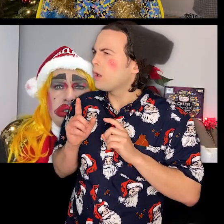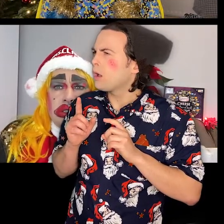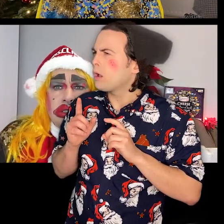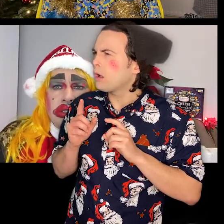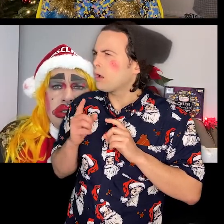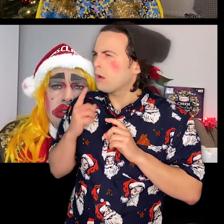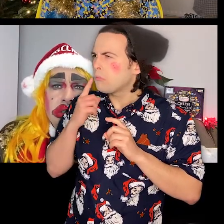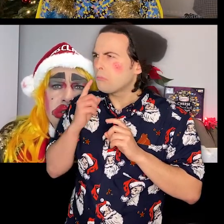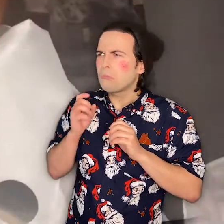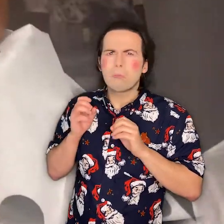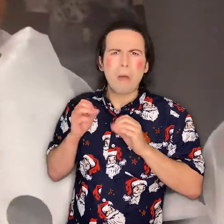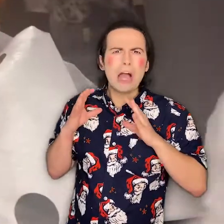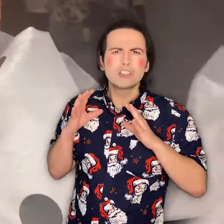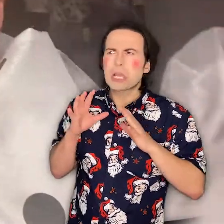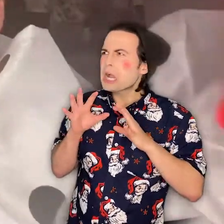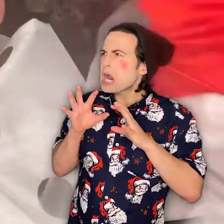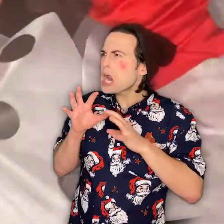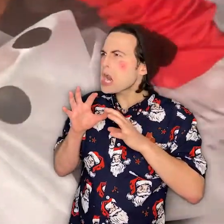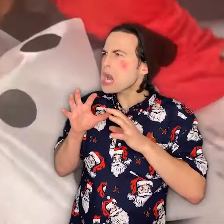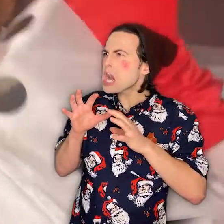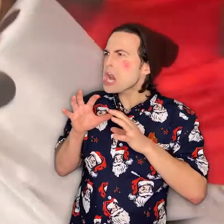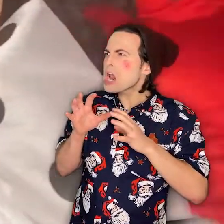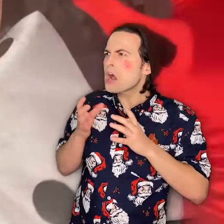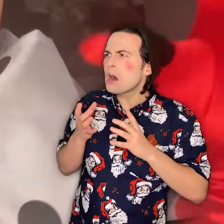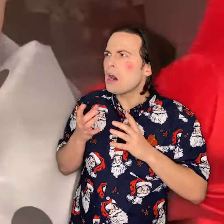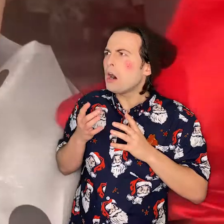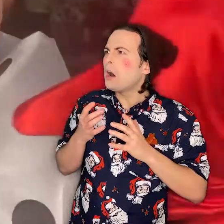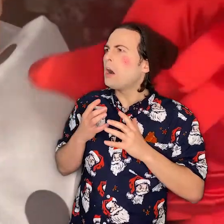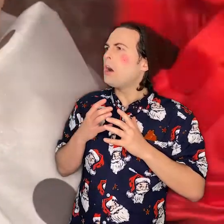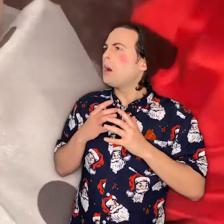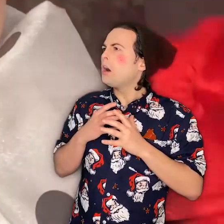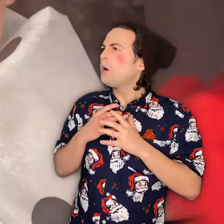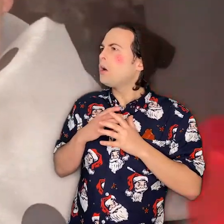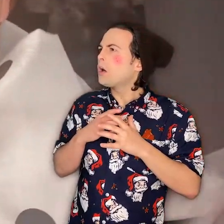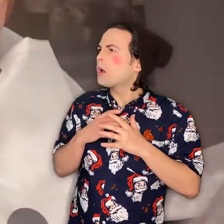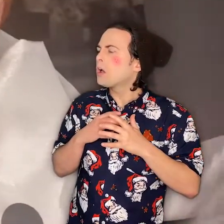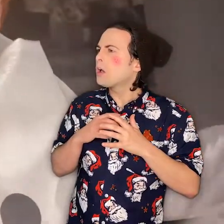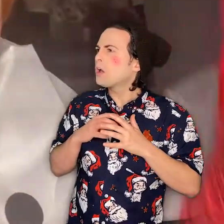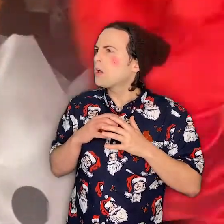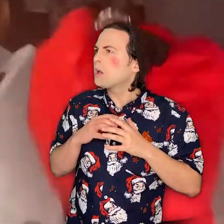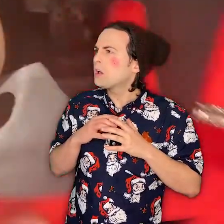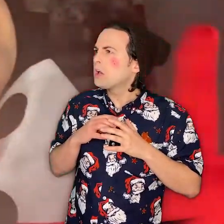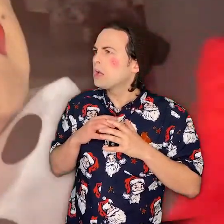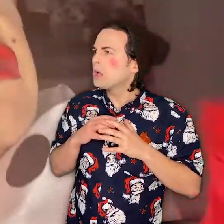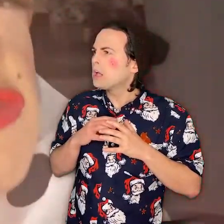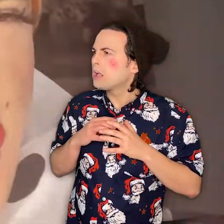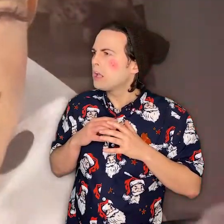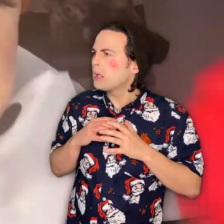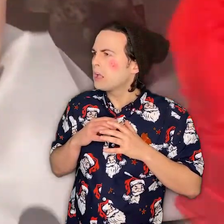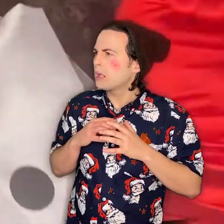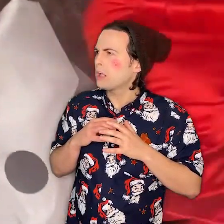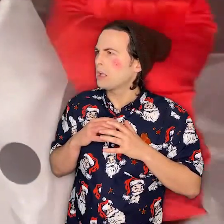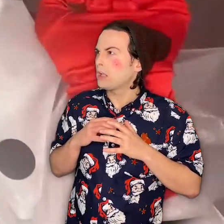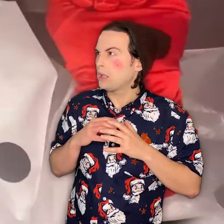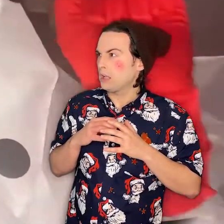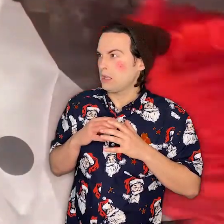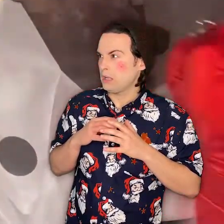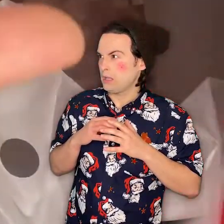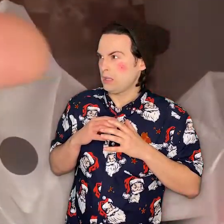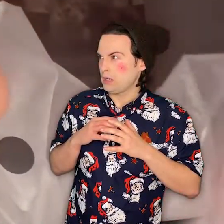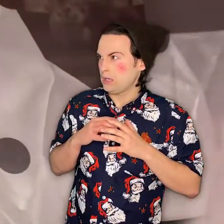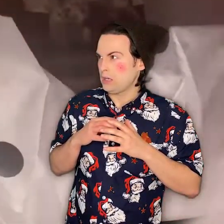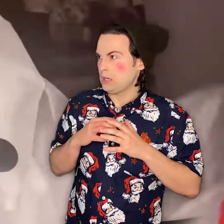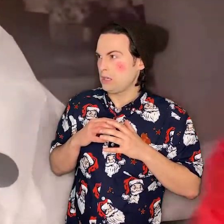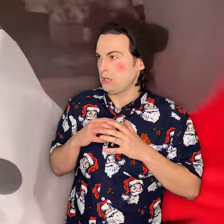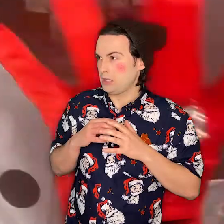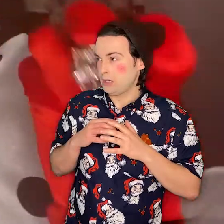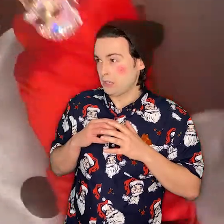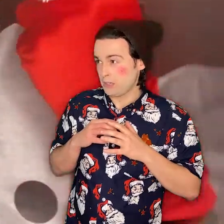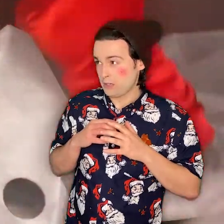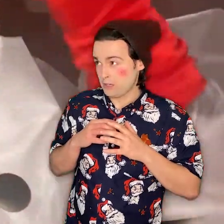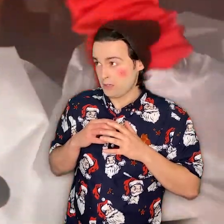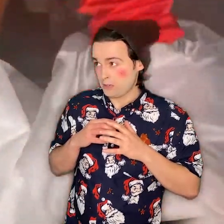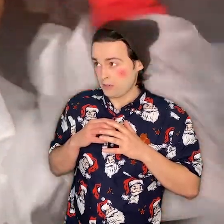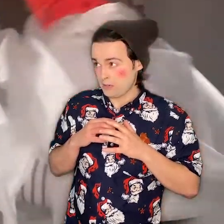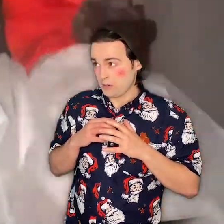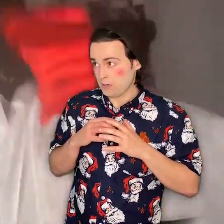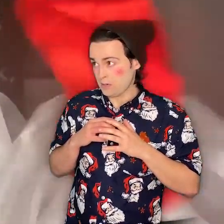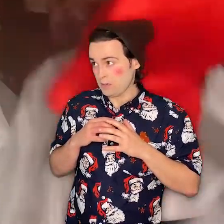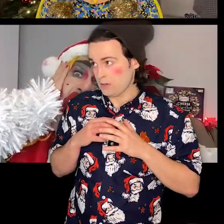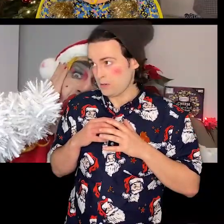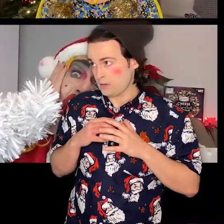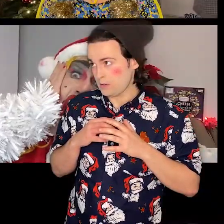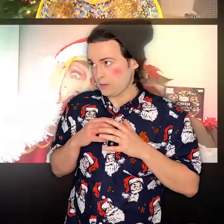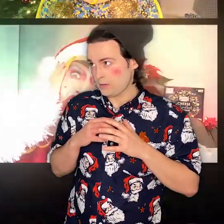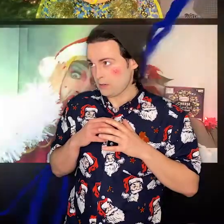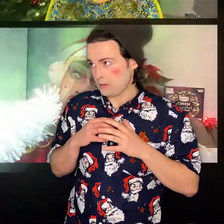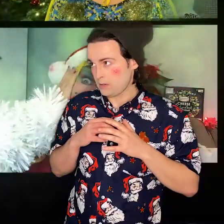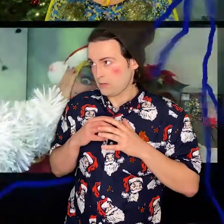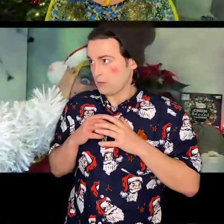Judy - With heart of stone of Priti Patel and some of BoJo's awful smell, then finish off with Sunak's sneeze, now all of Pantoland I freeze!